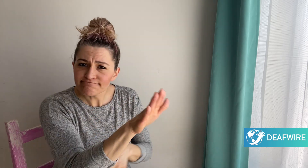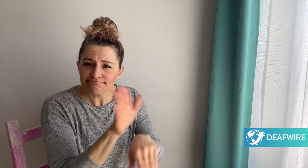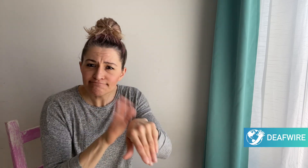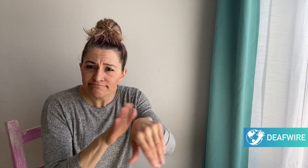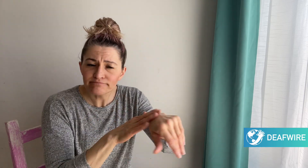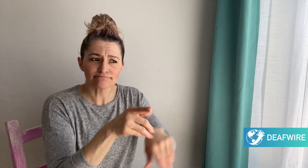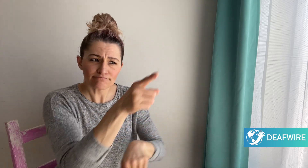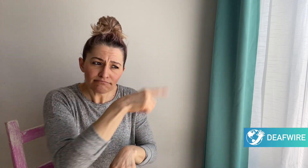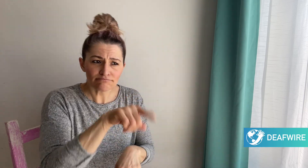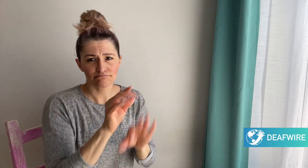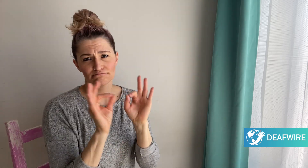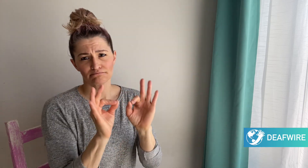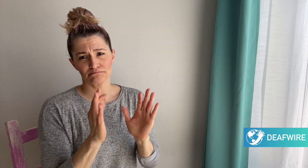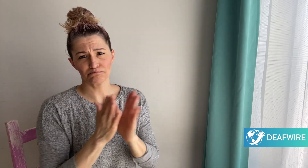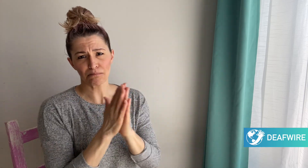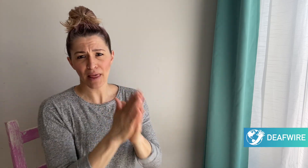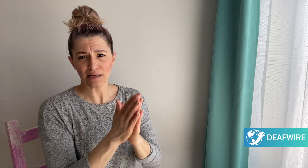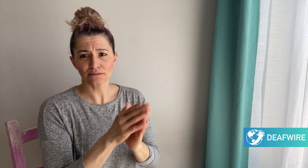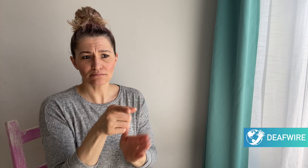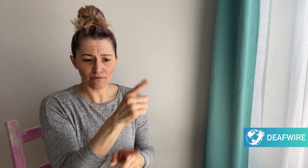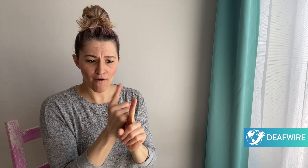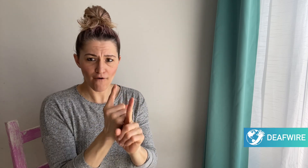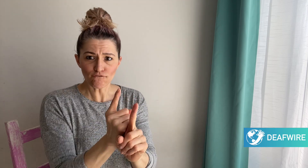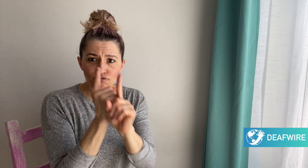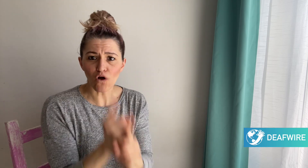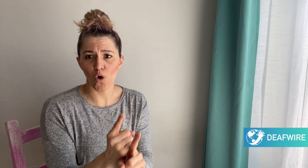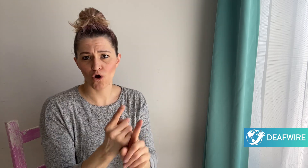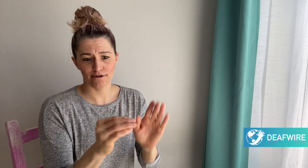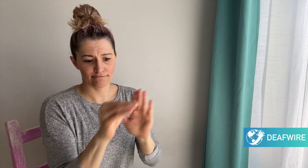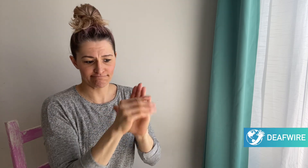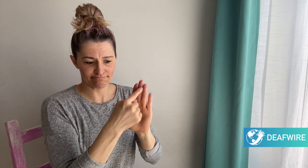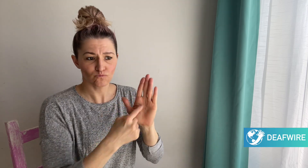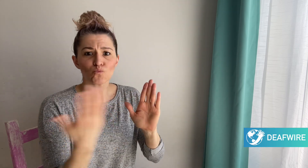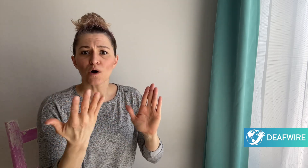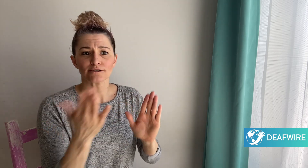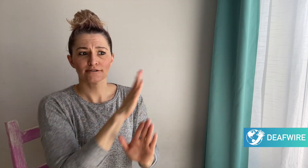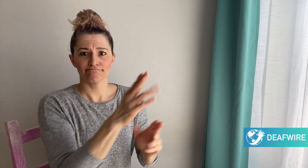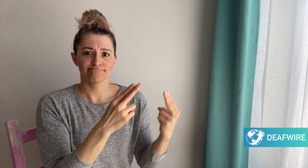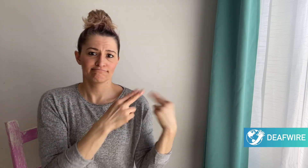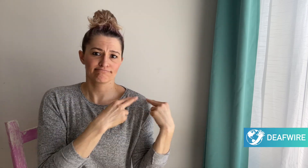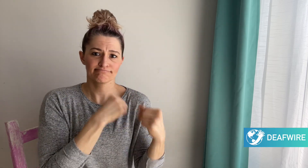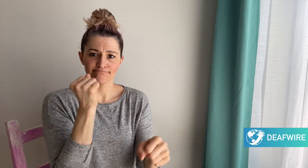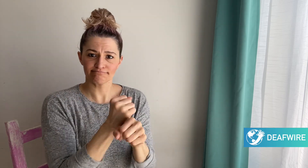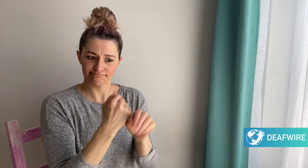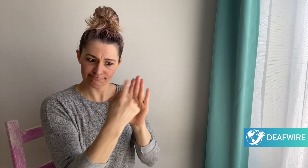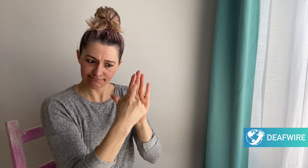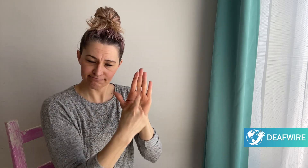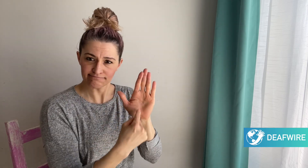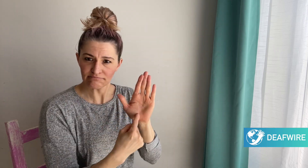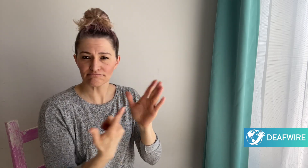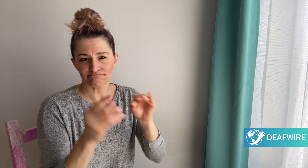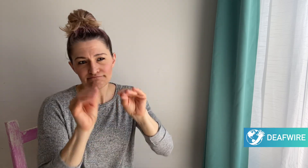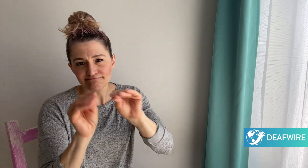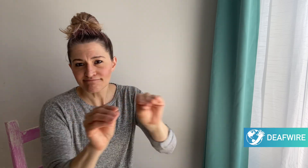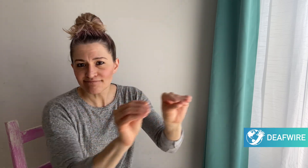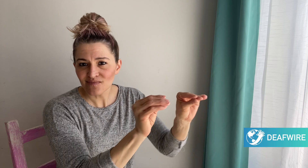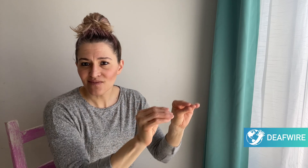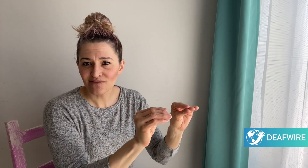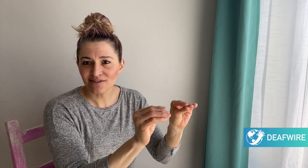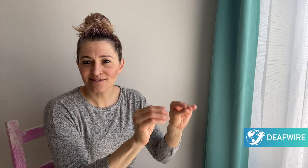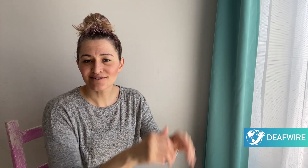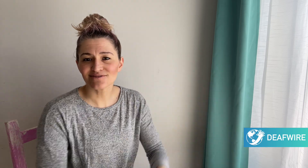and ensuring they follow what they’re required to do.